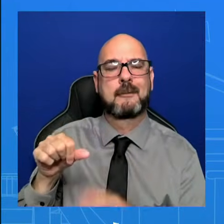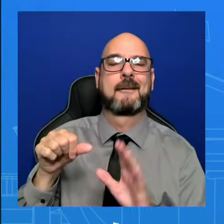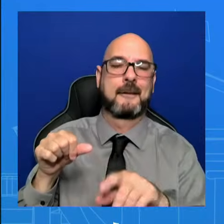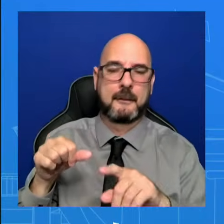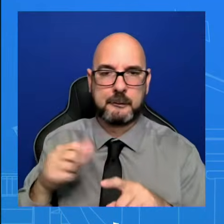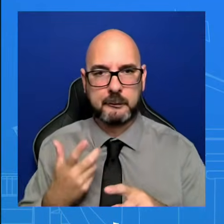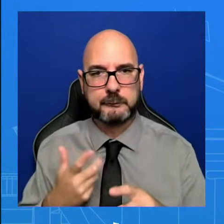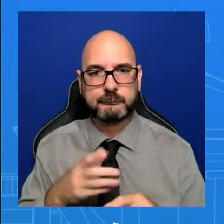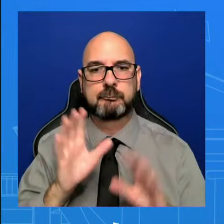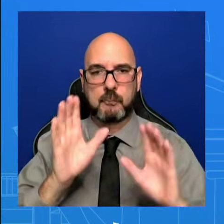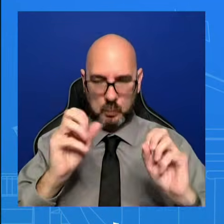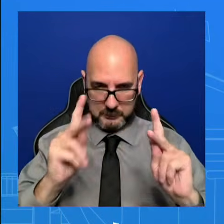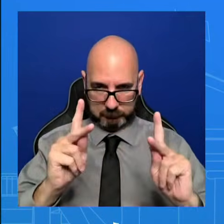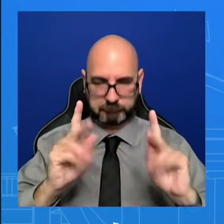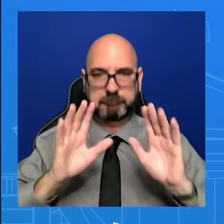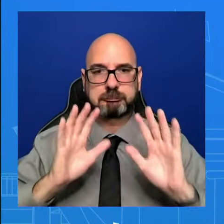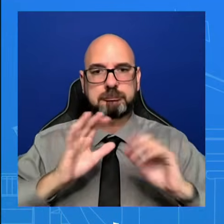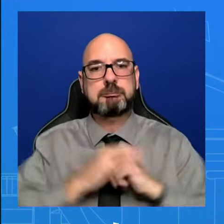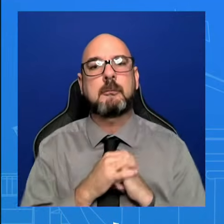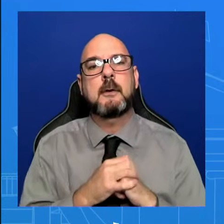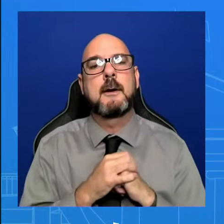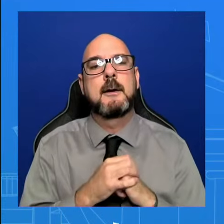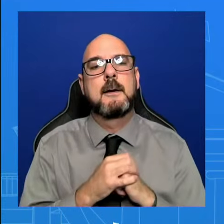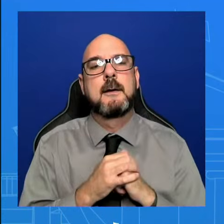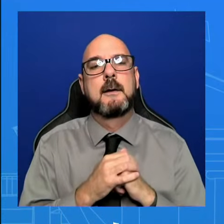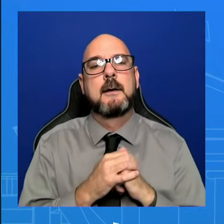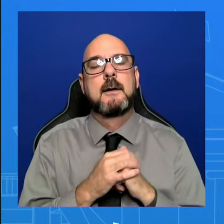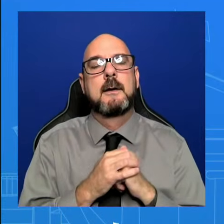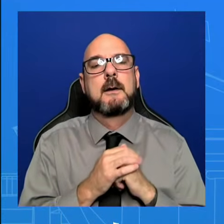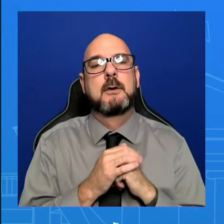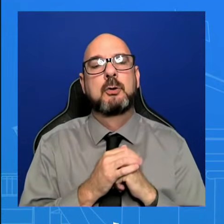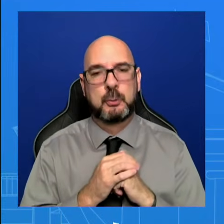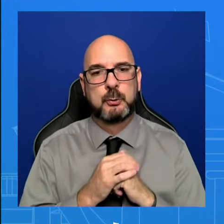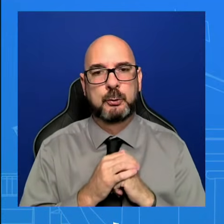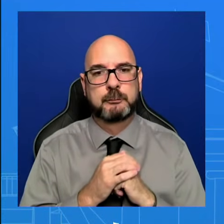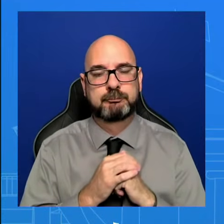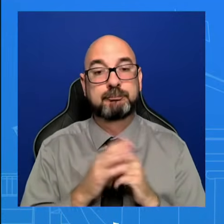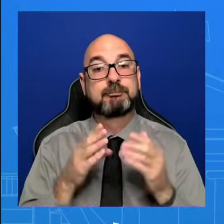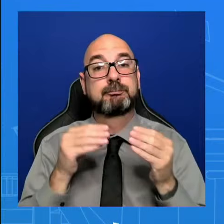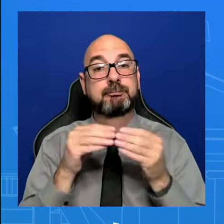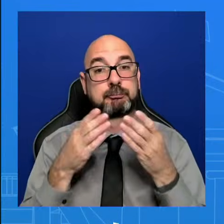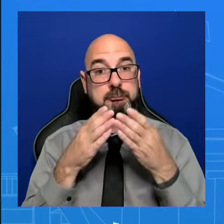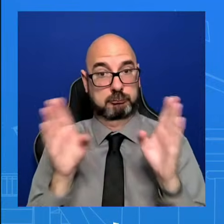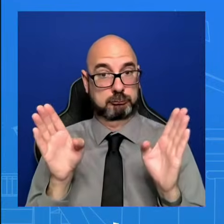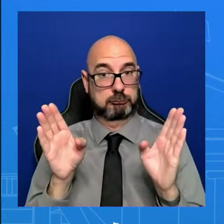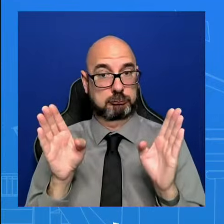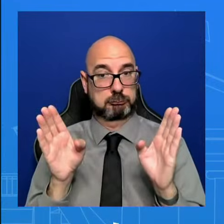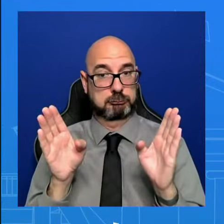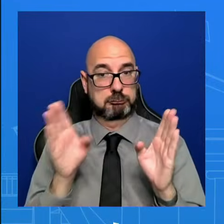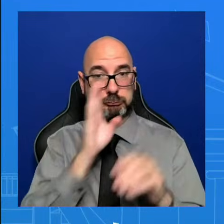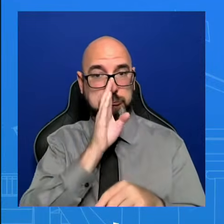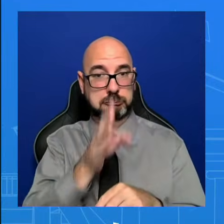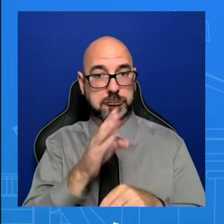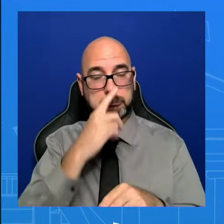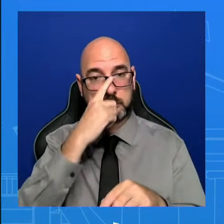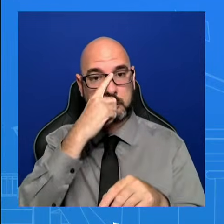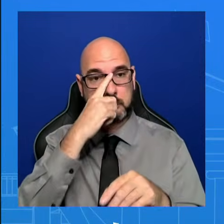And I'll speak more broadly. I can't speak to youth pe- -- youth and support and voters. That's not something I can do from here.